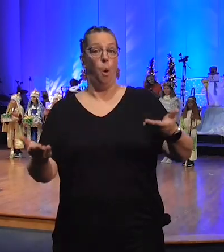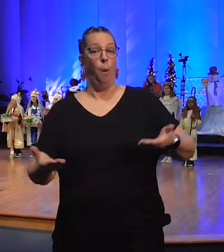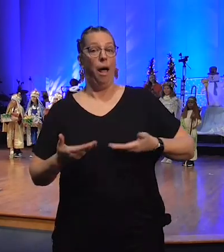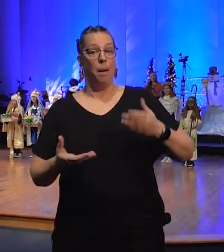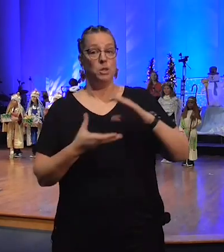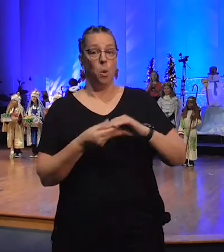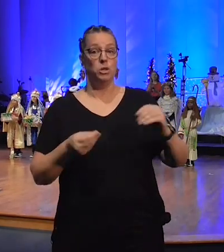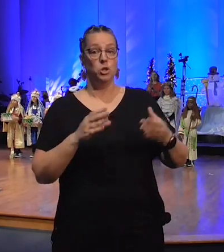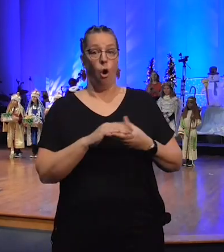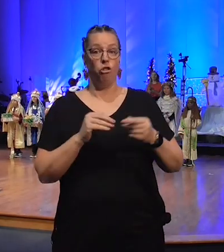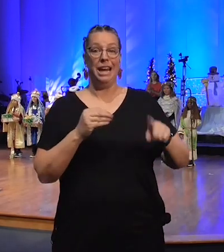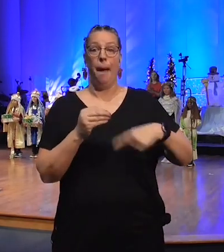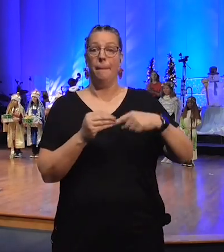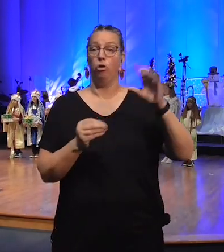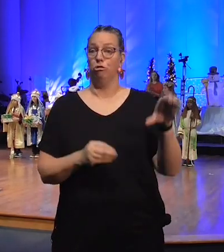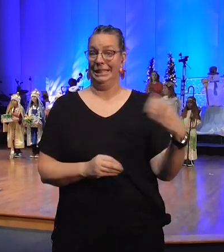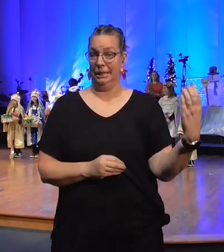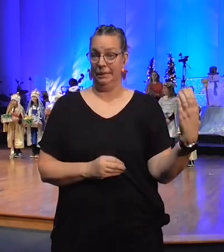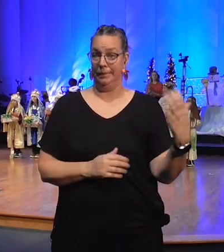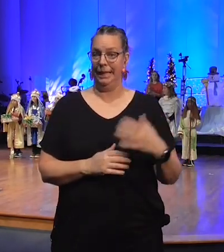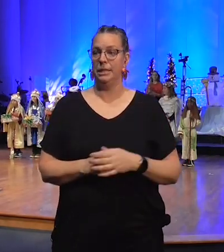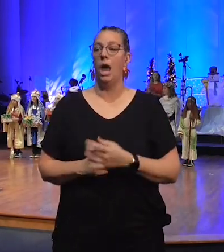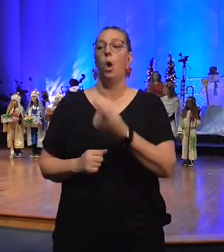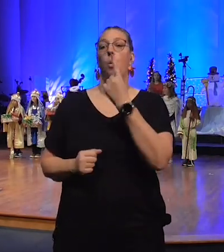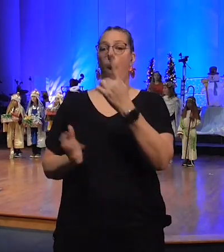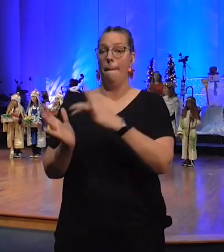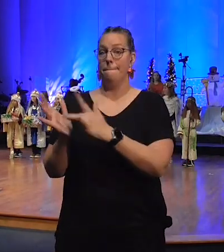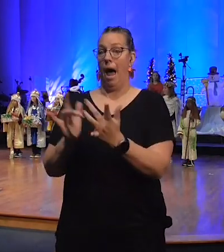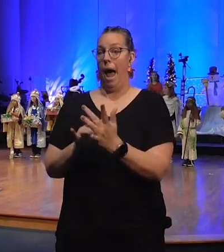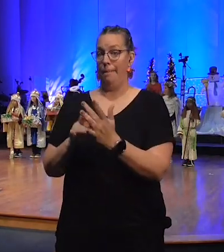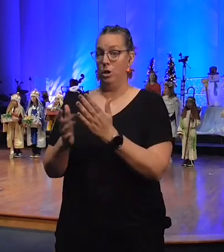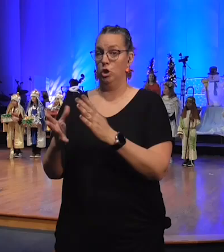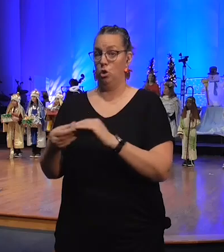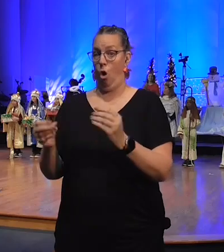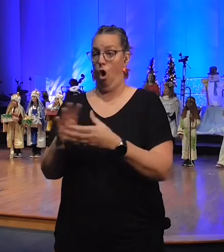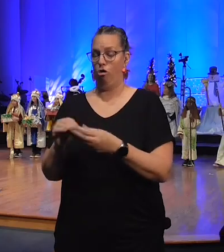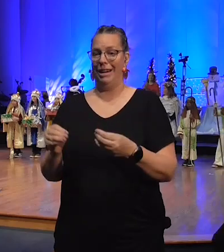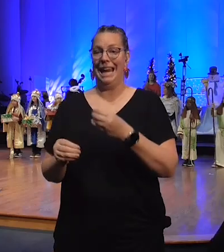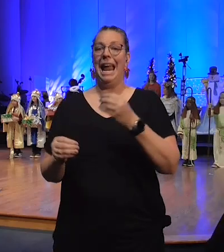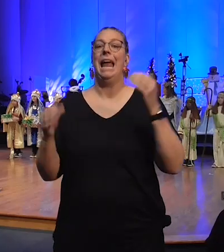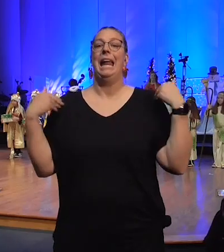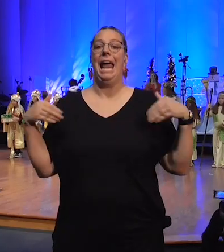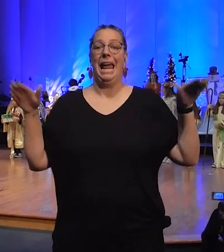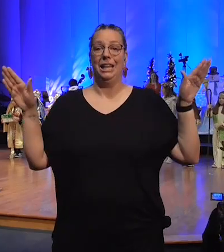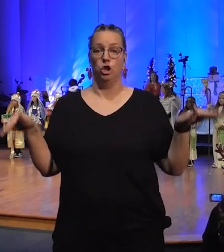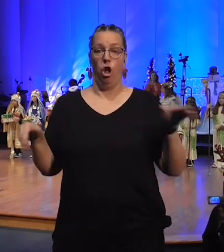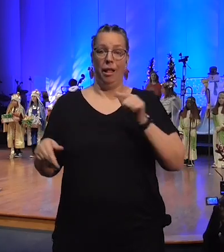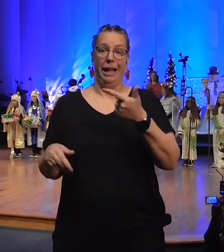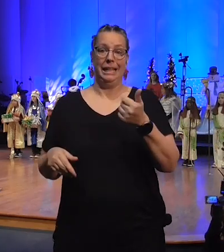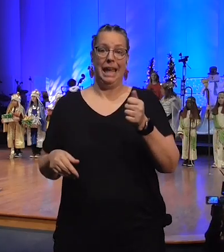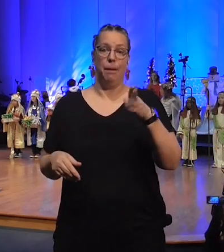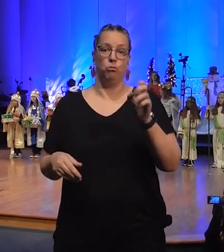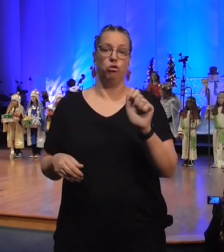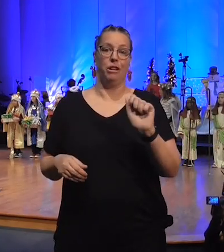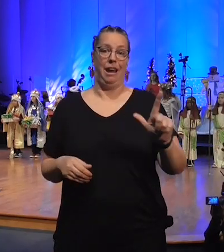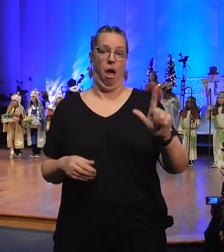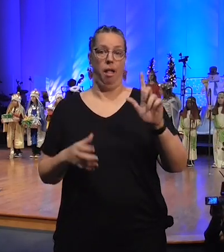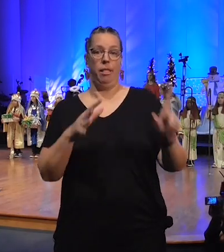wow friends and family welcome to a story about Christmas in one Bible story an angel